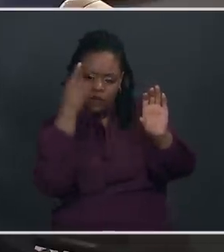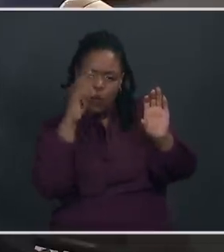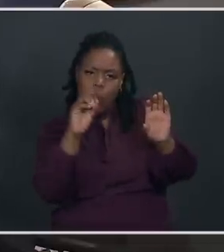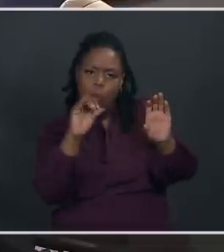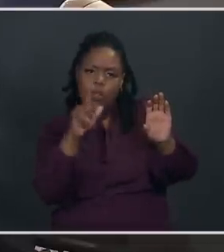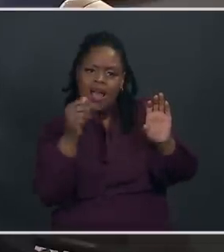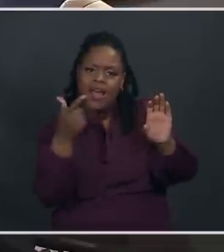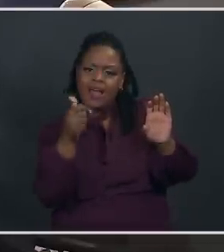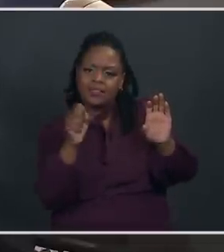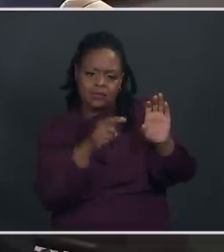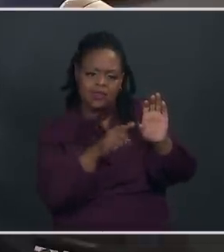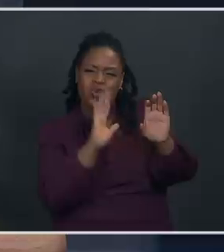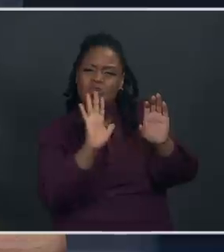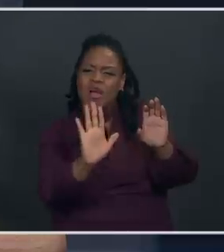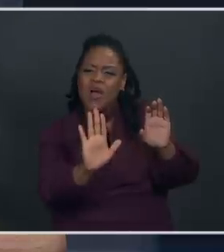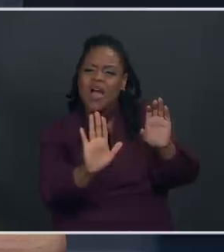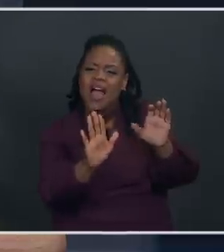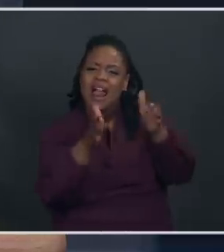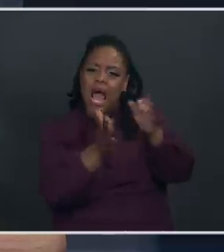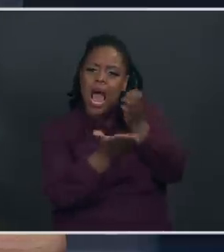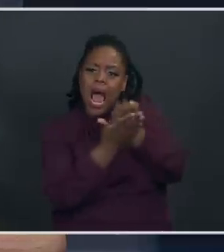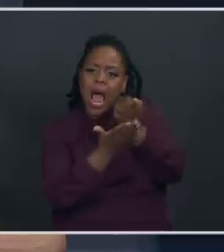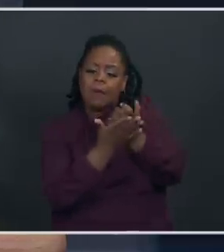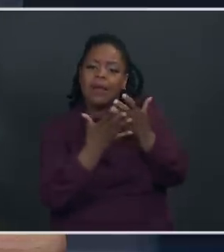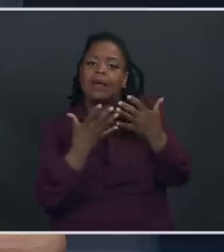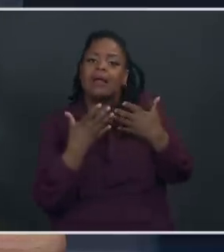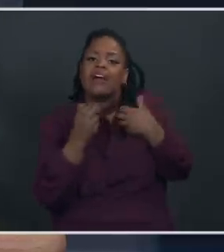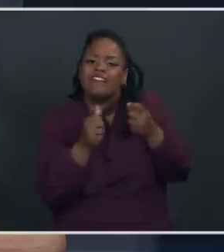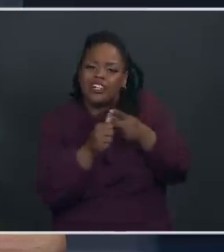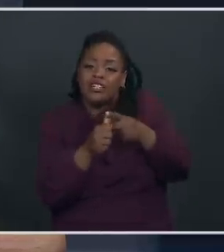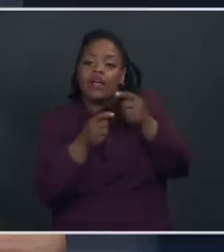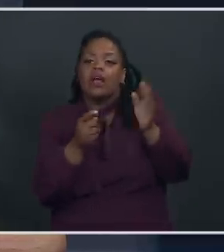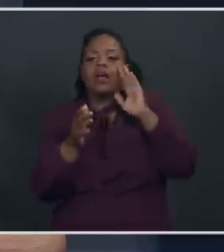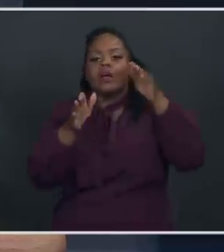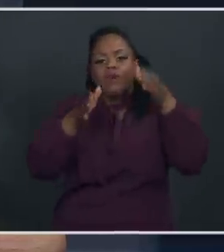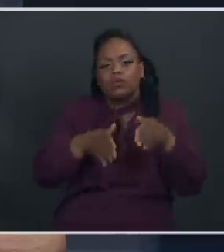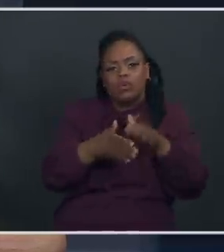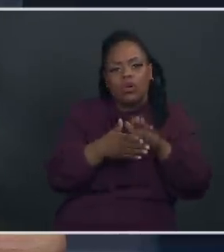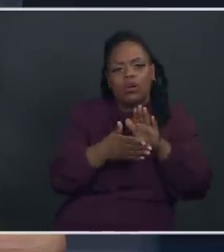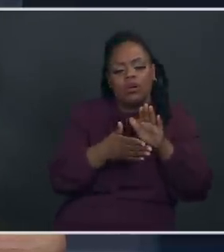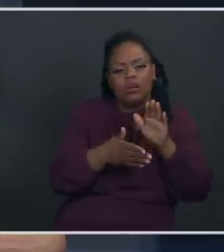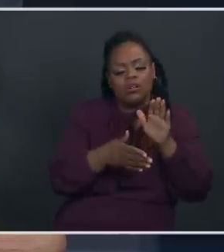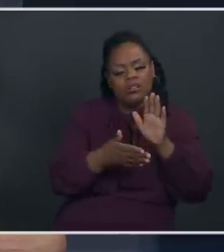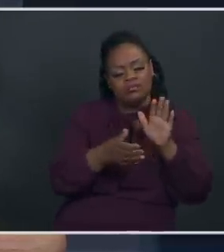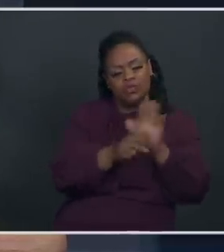Administrator Mccarthy: Well, the issue in New Mexico is that somebody reported --